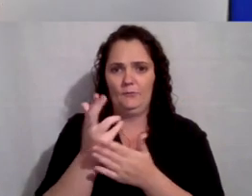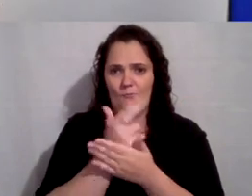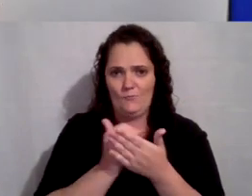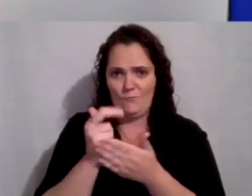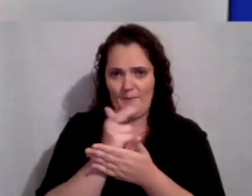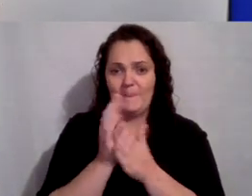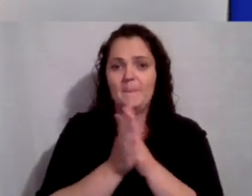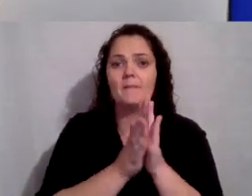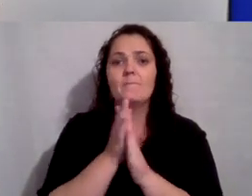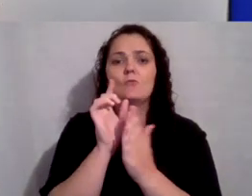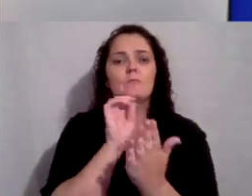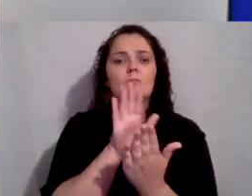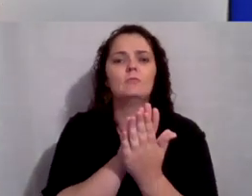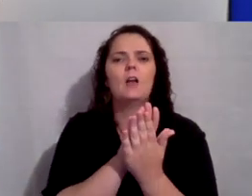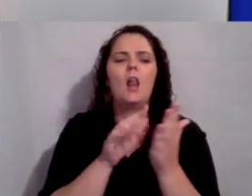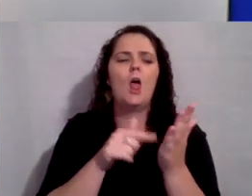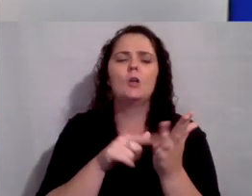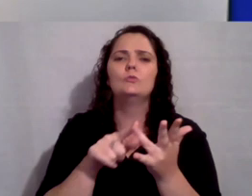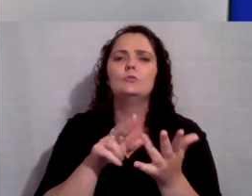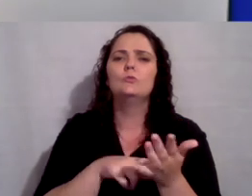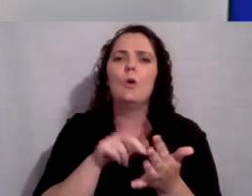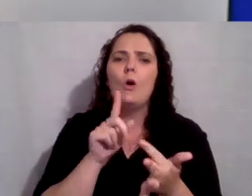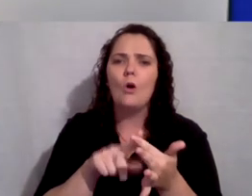drawing where you'll put down a middle tone,